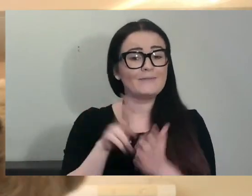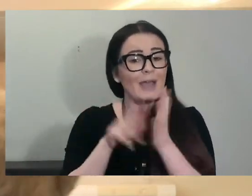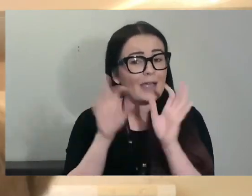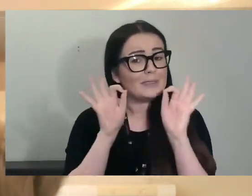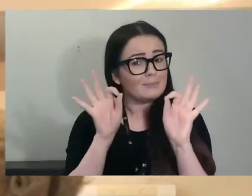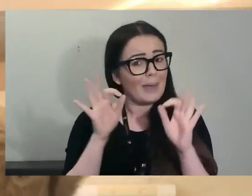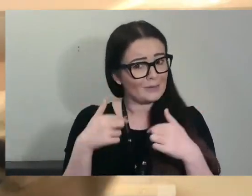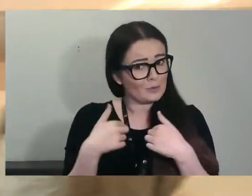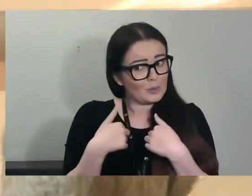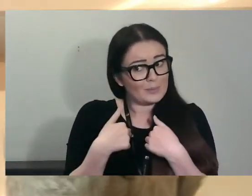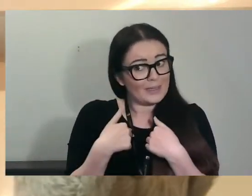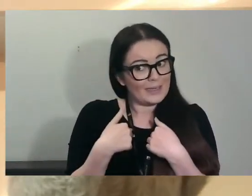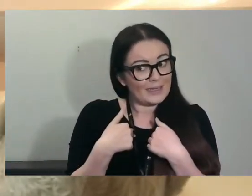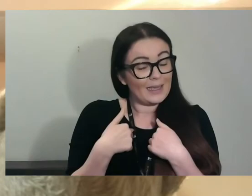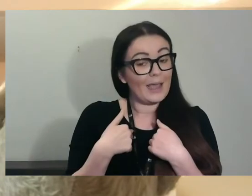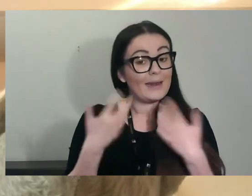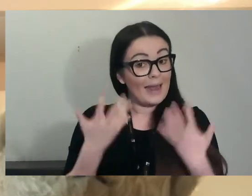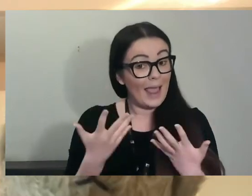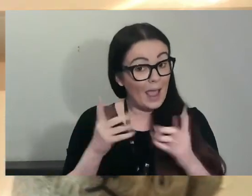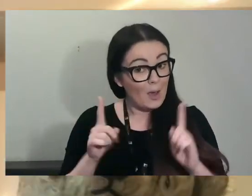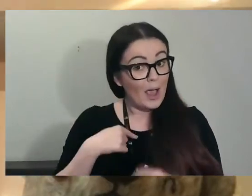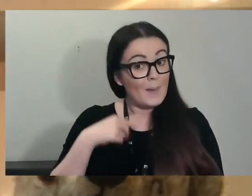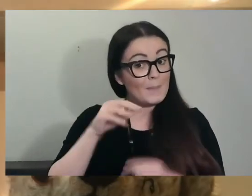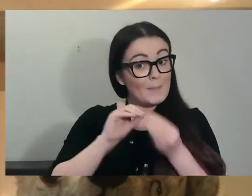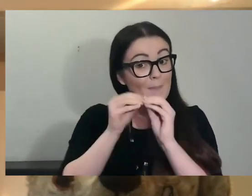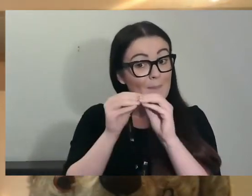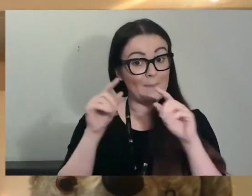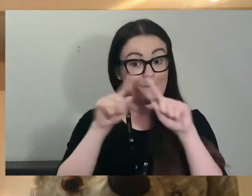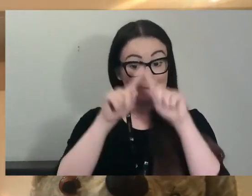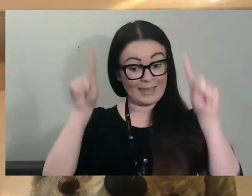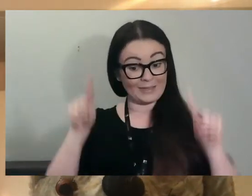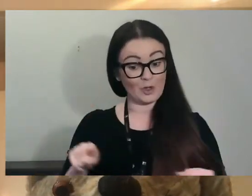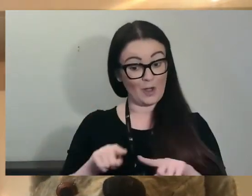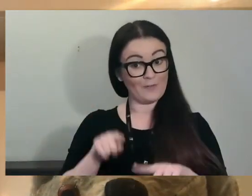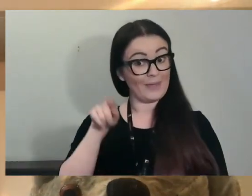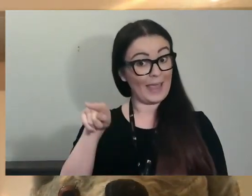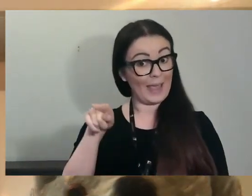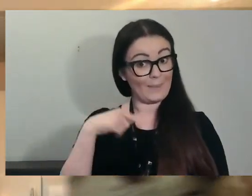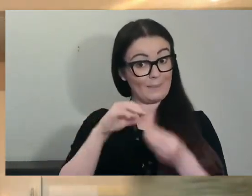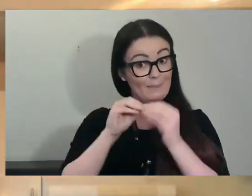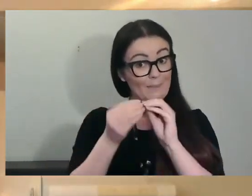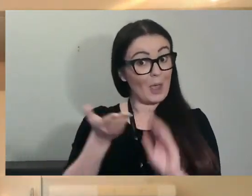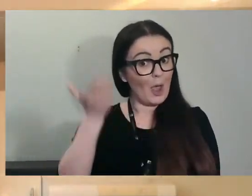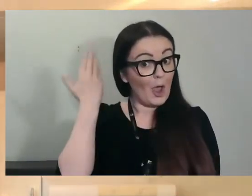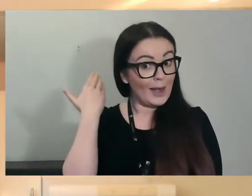quite special to me so I'm going to do a picture of him – here's one that I did earlier.